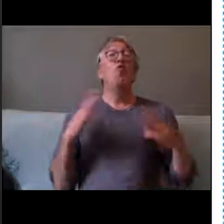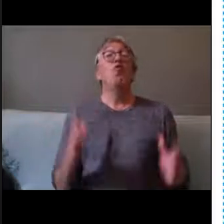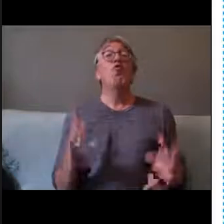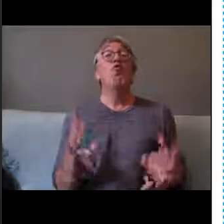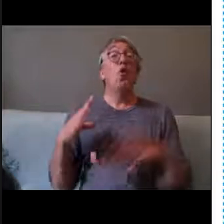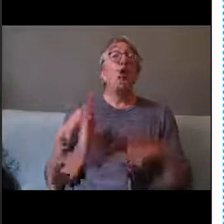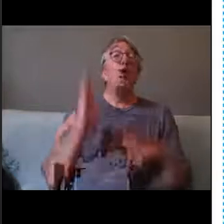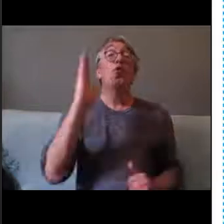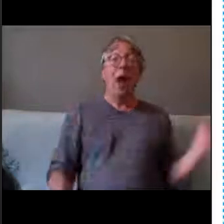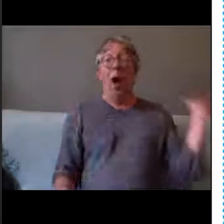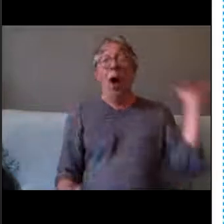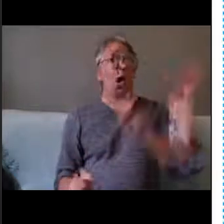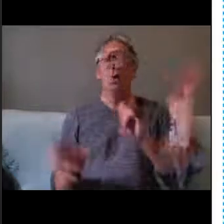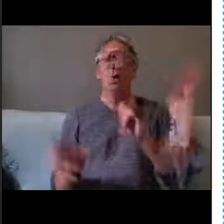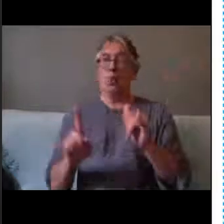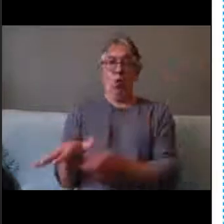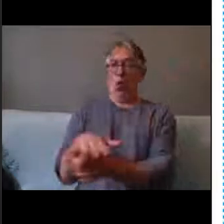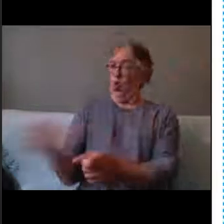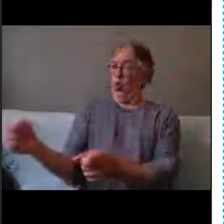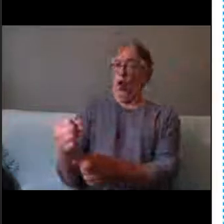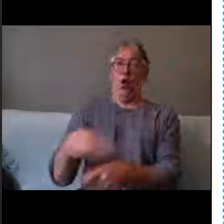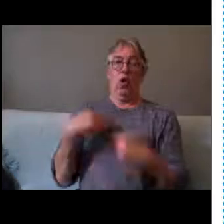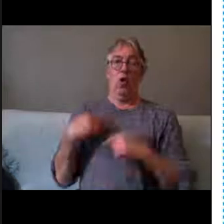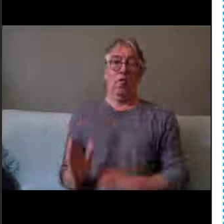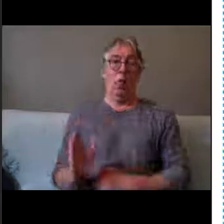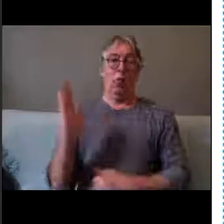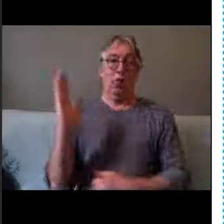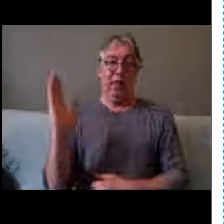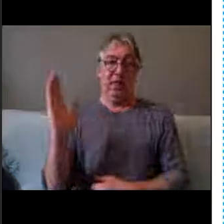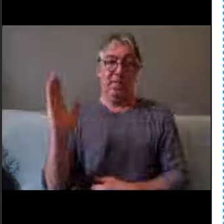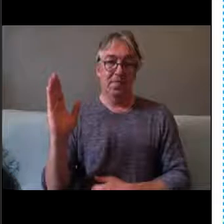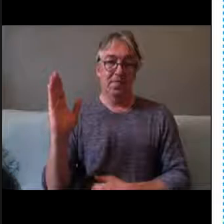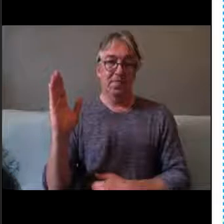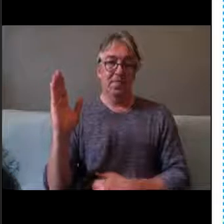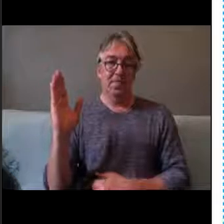including dealing with complexities of monitoring and oversight.